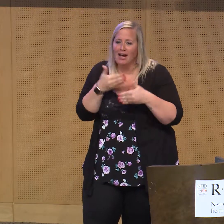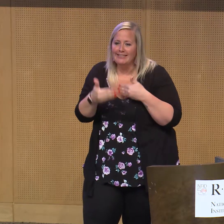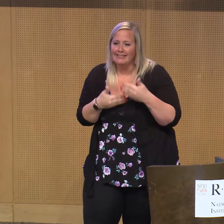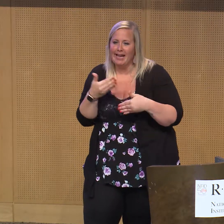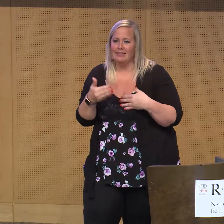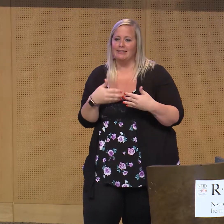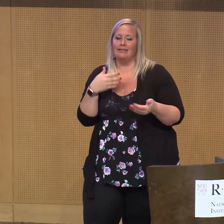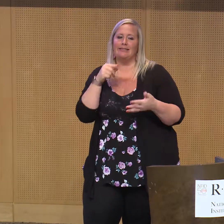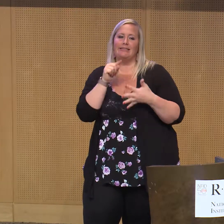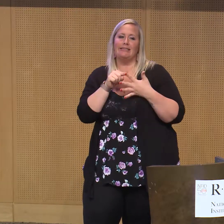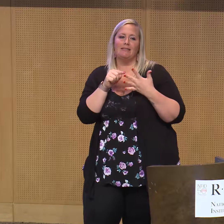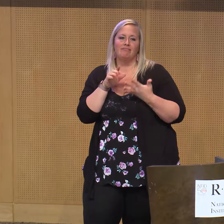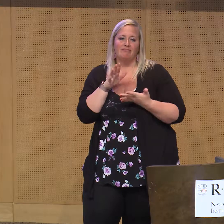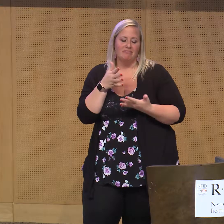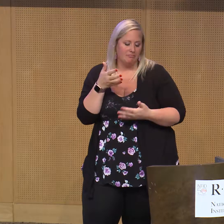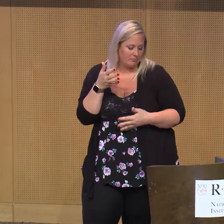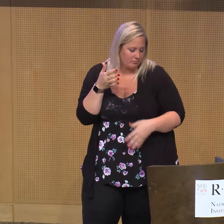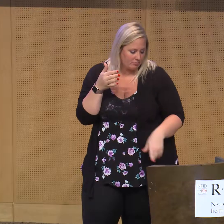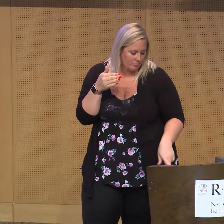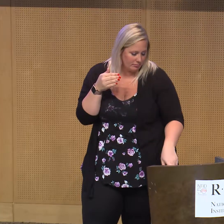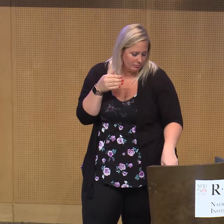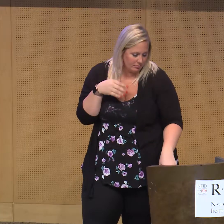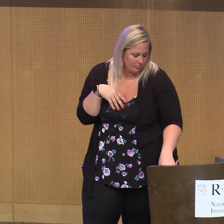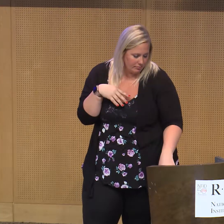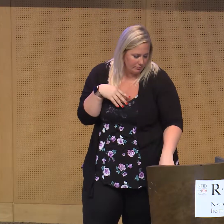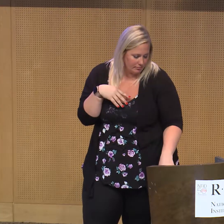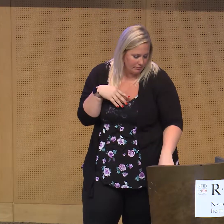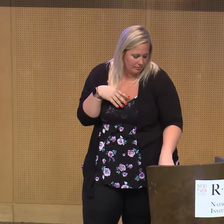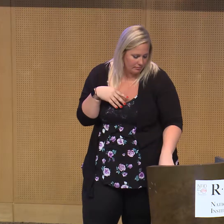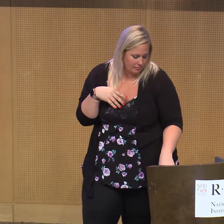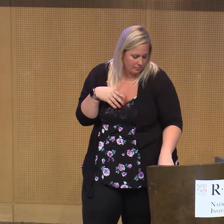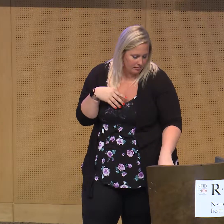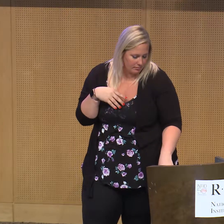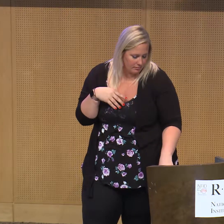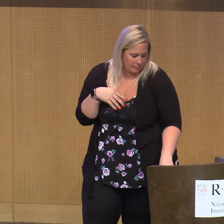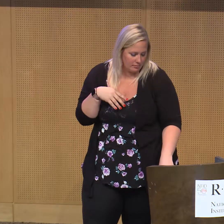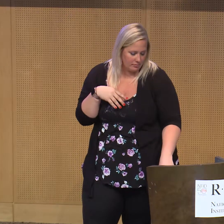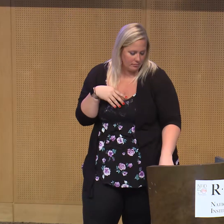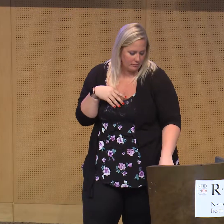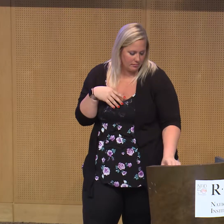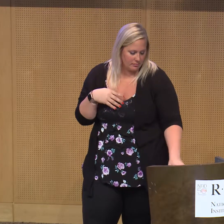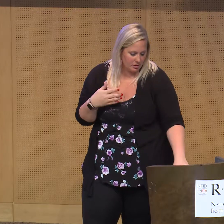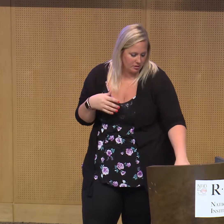I developed my own processes and procedures, and I didn't mind working alone